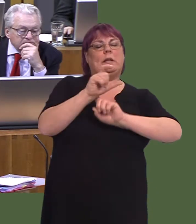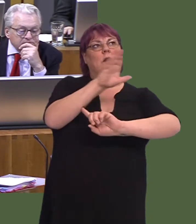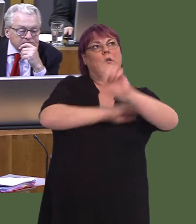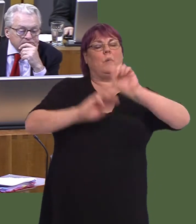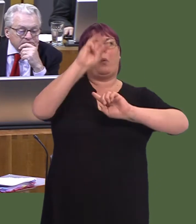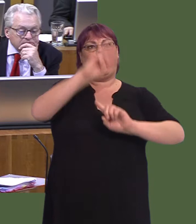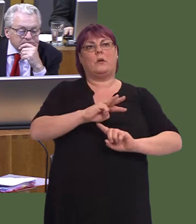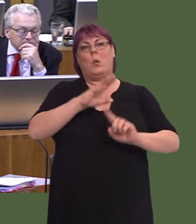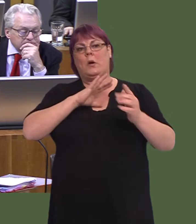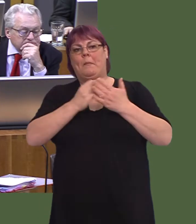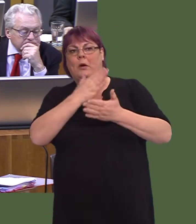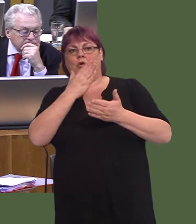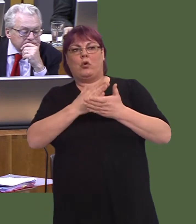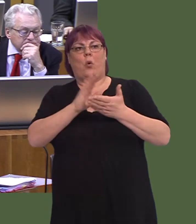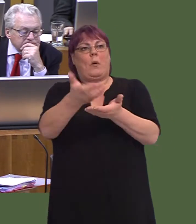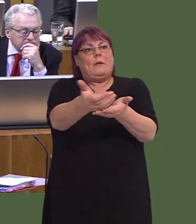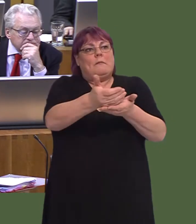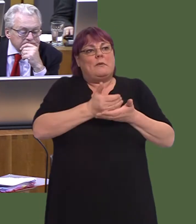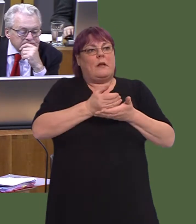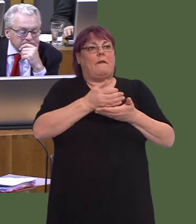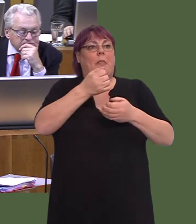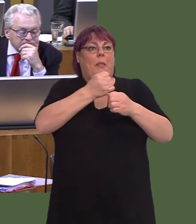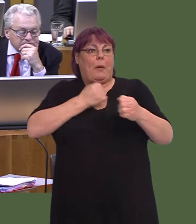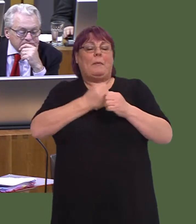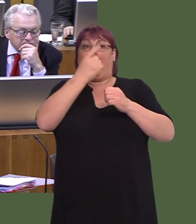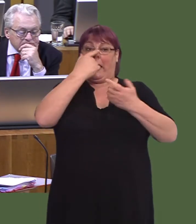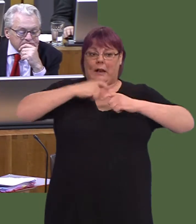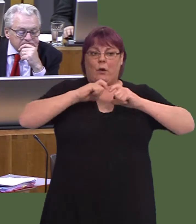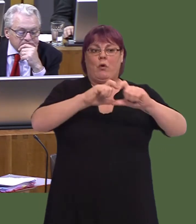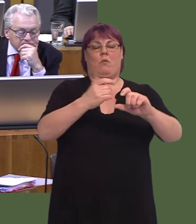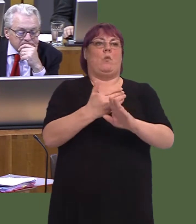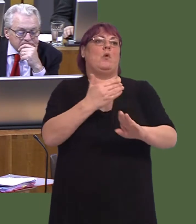we can do all that we can to protect those that are viable and provide such a service to locals.